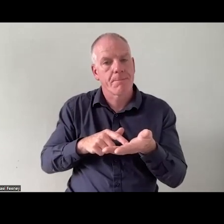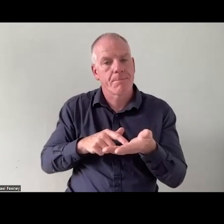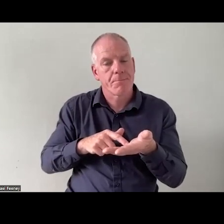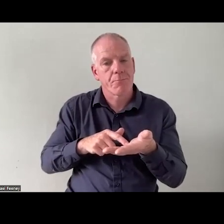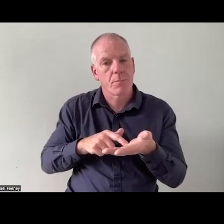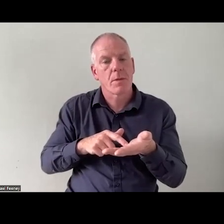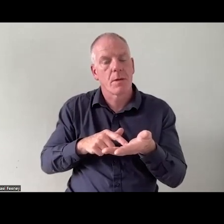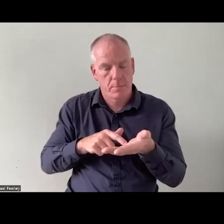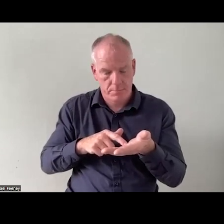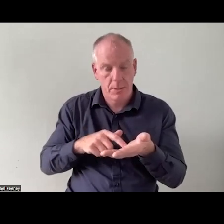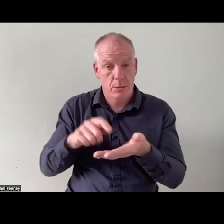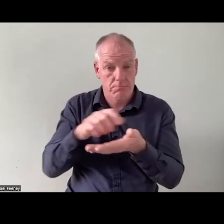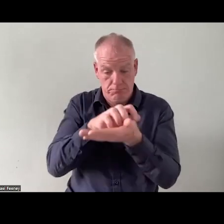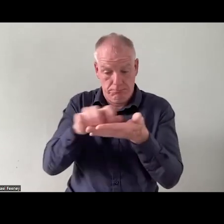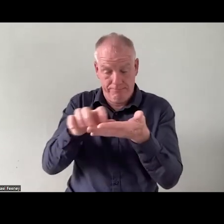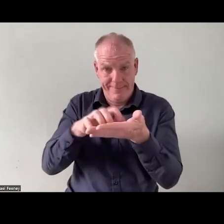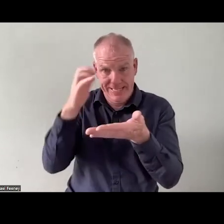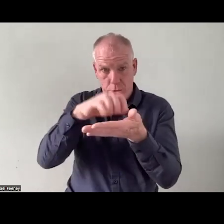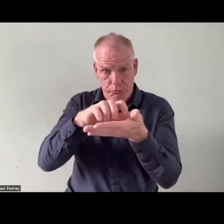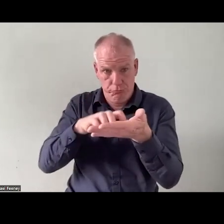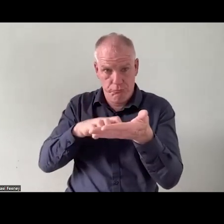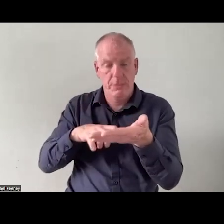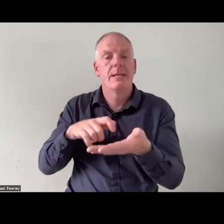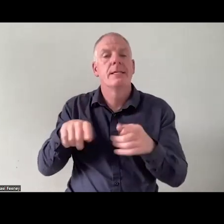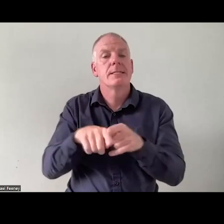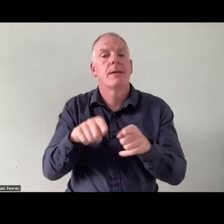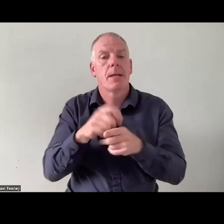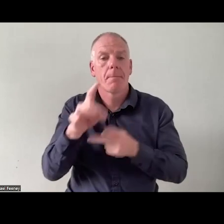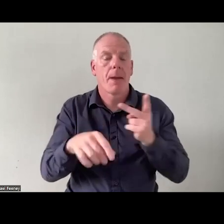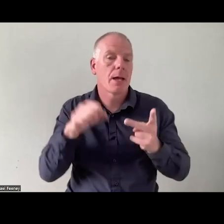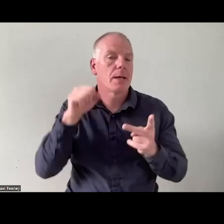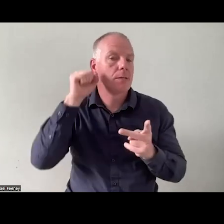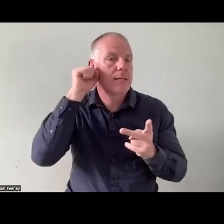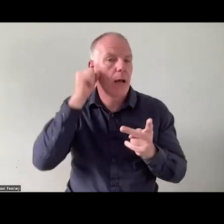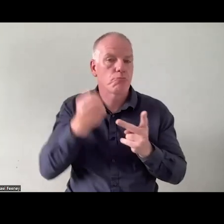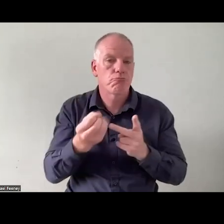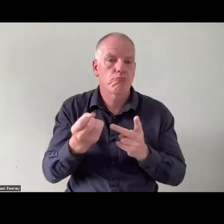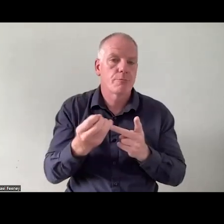Sorry, written text and he then also created some audio descriptions,